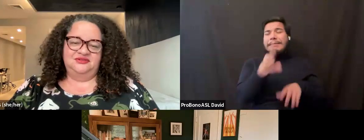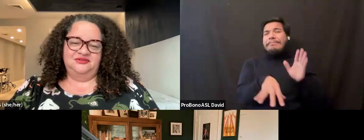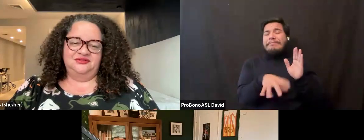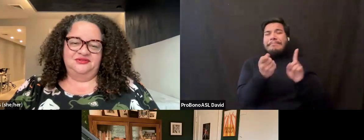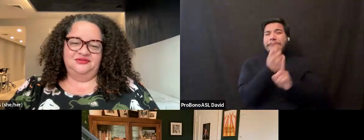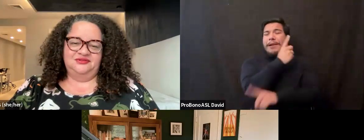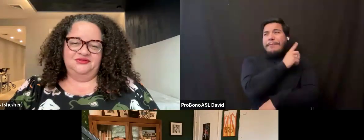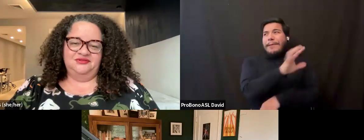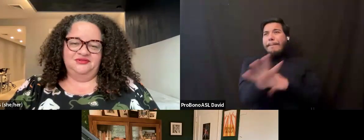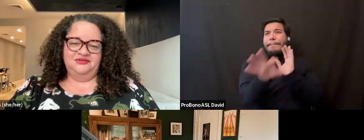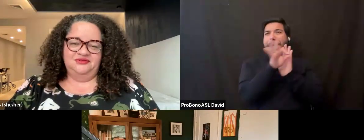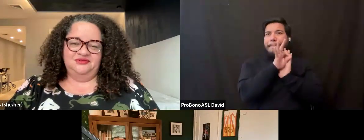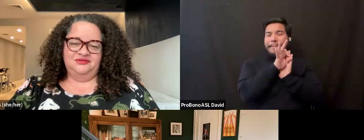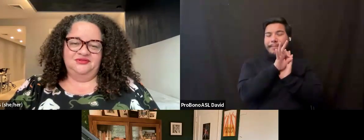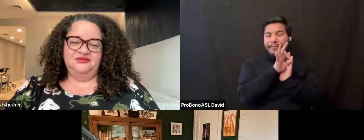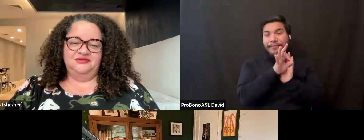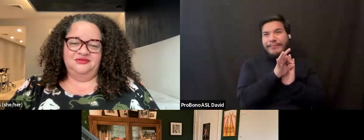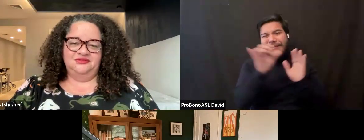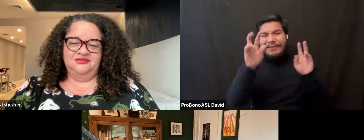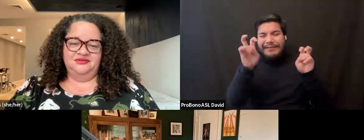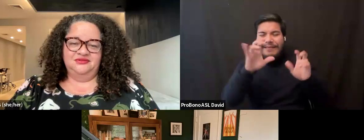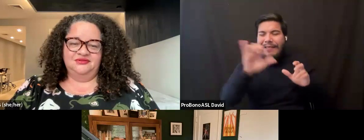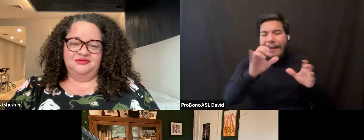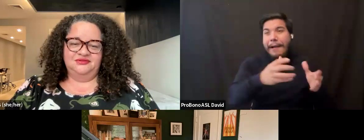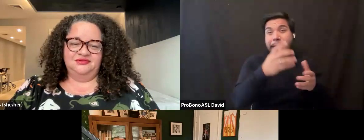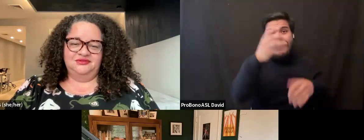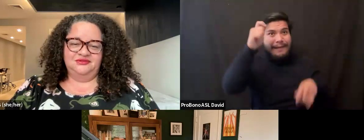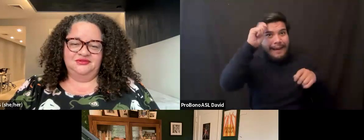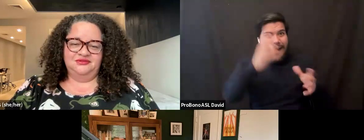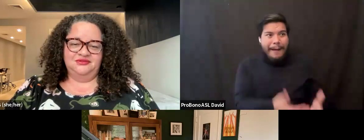not literally, but figuratively, because it seemed like